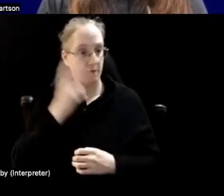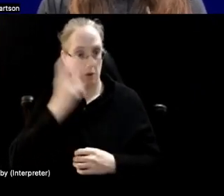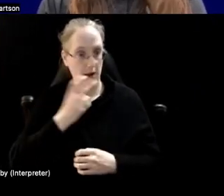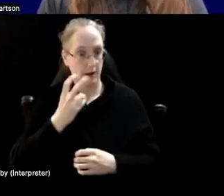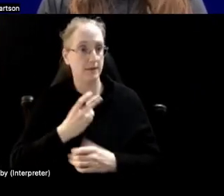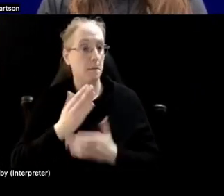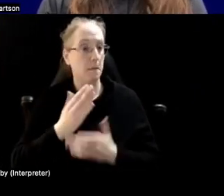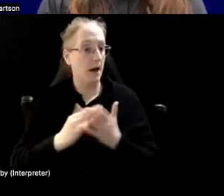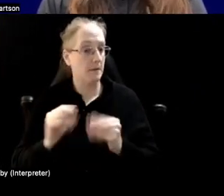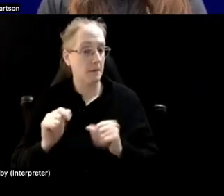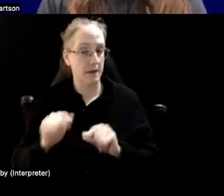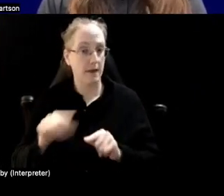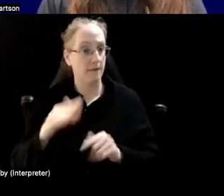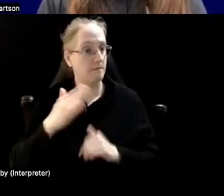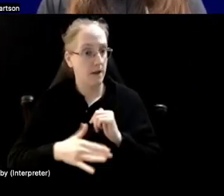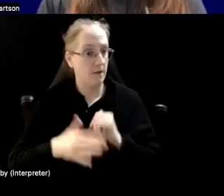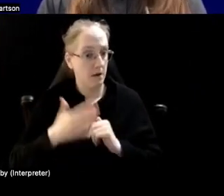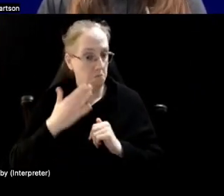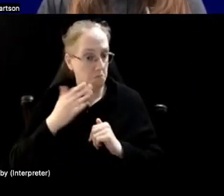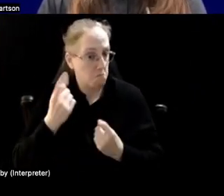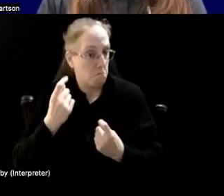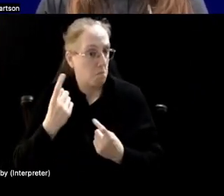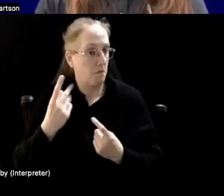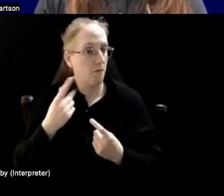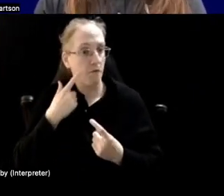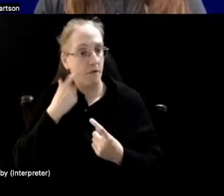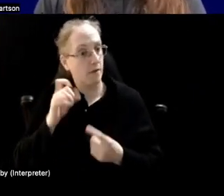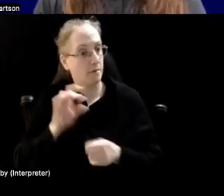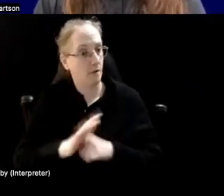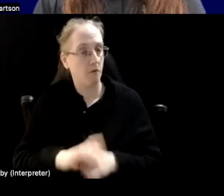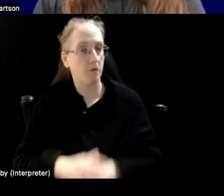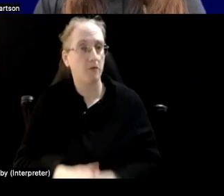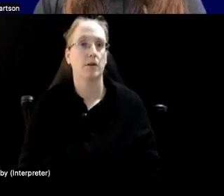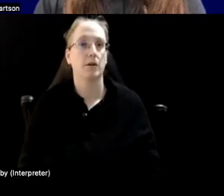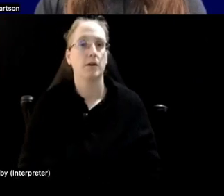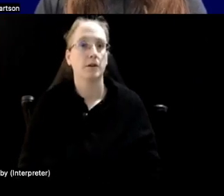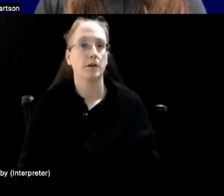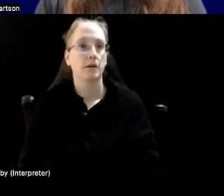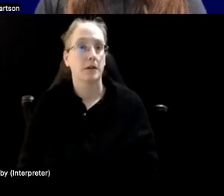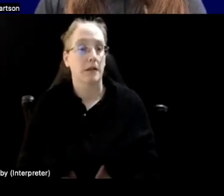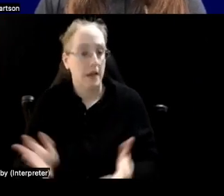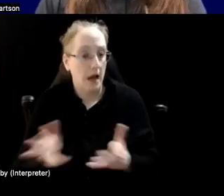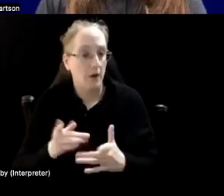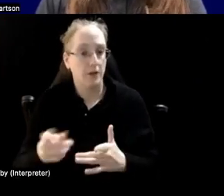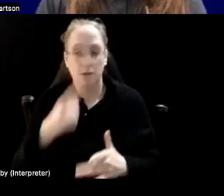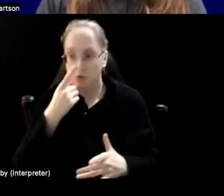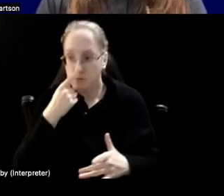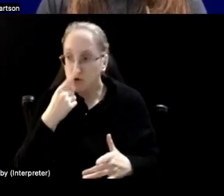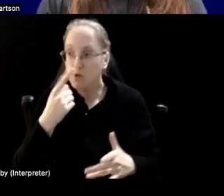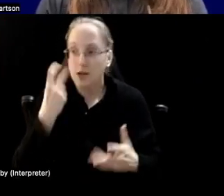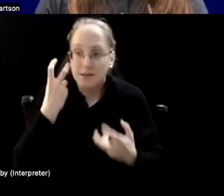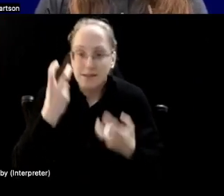may not have discovered by themselves, it encourages curiosity and exploration and